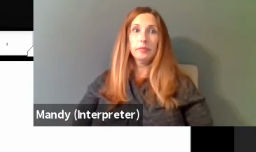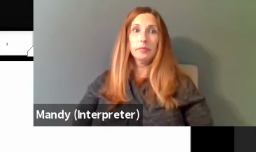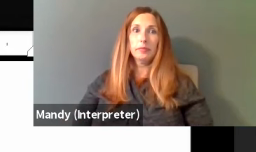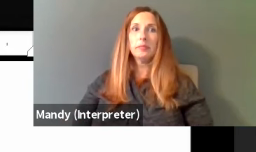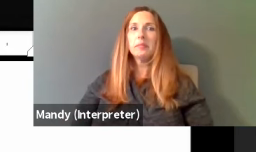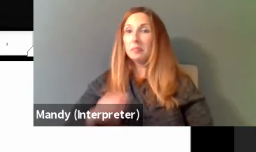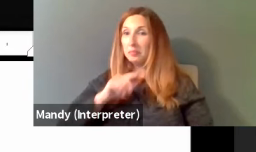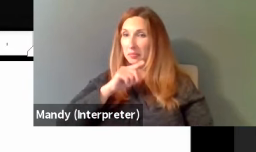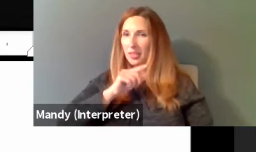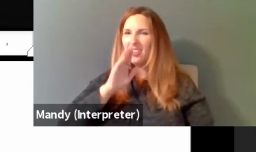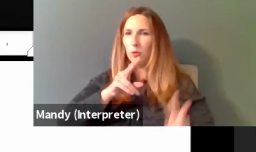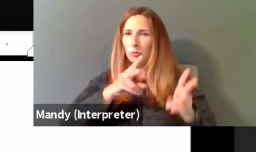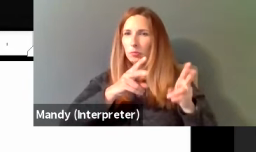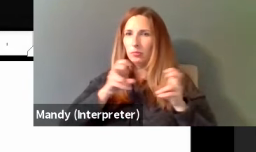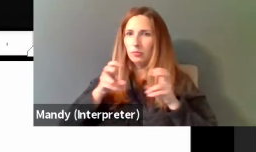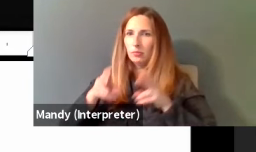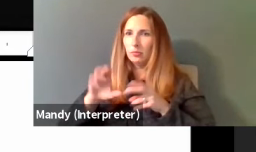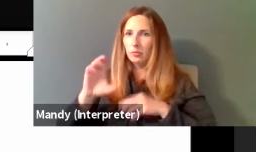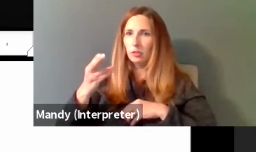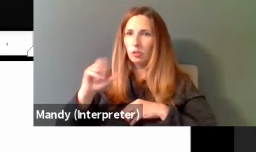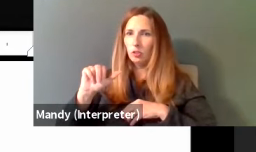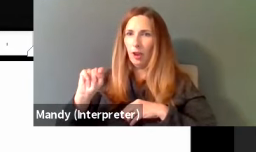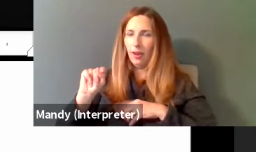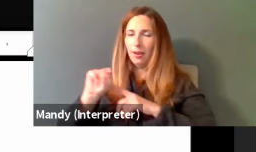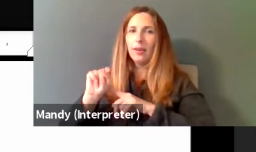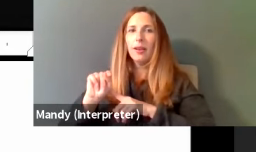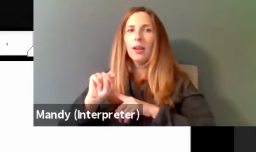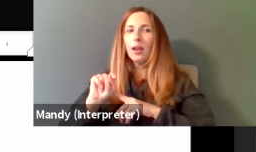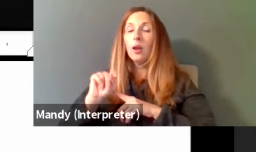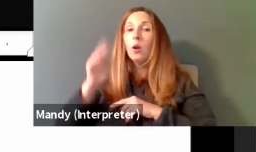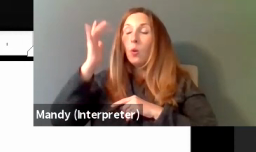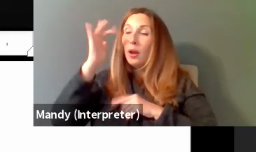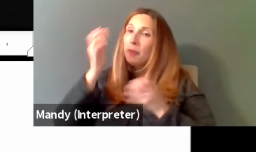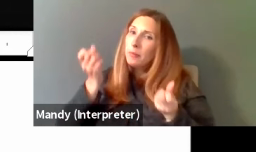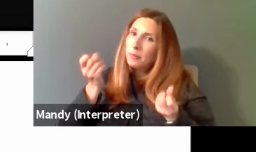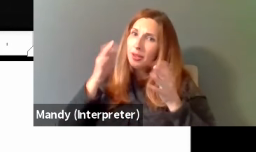in the chat box again, because many language access plans